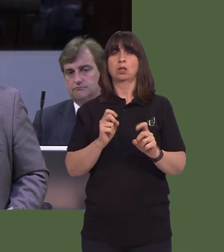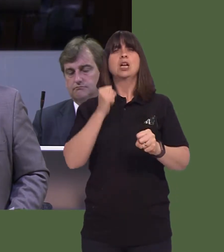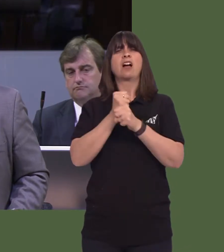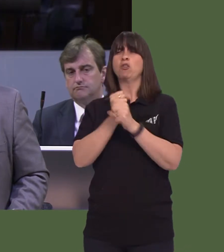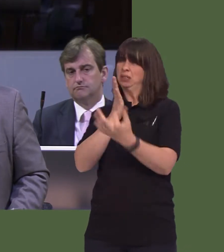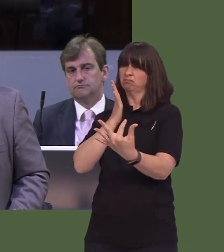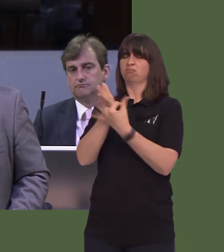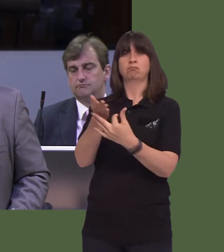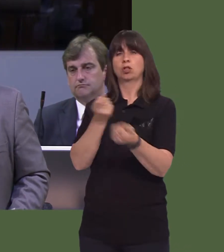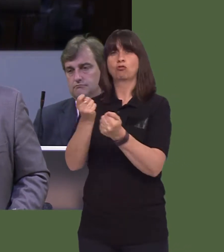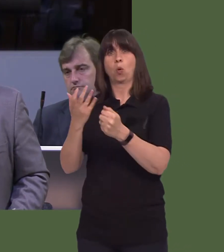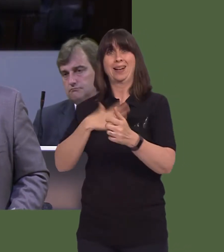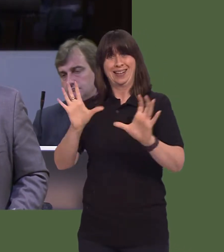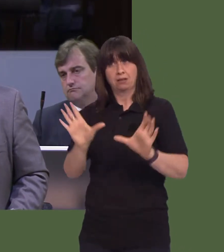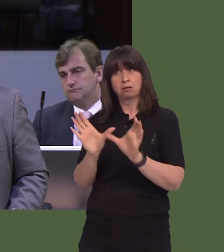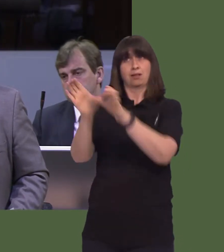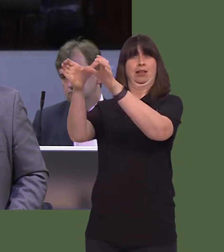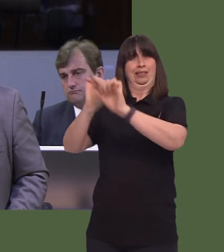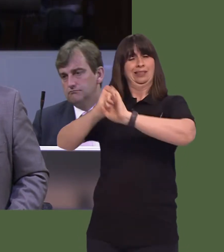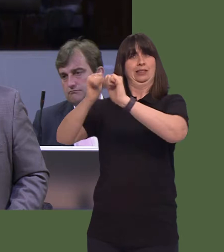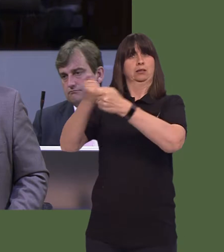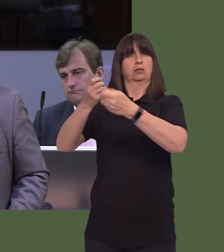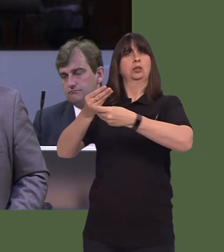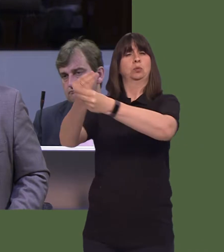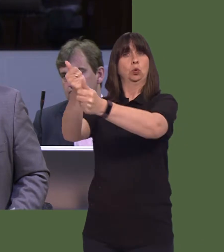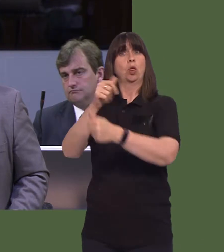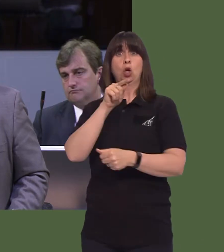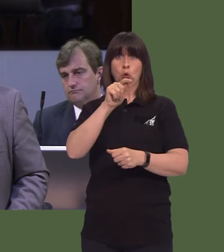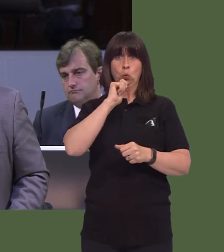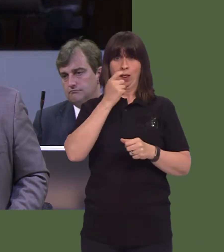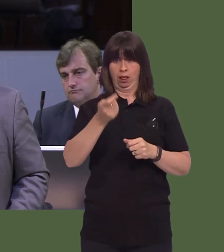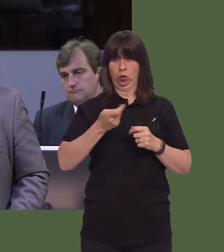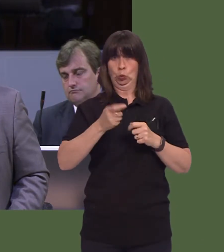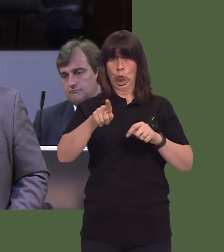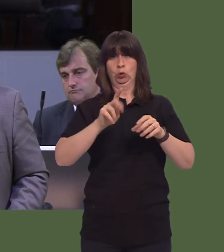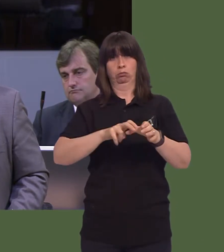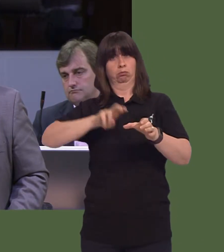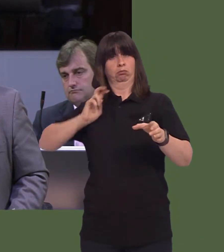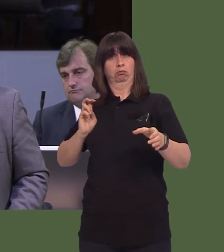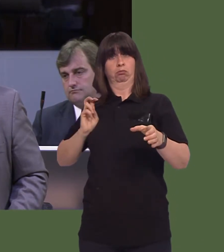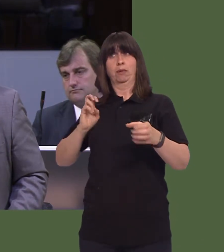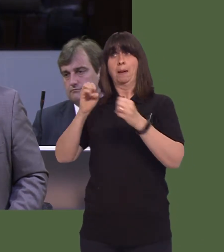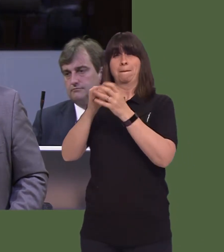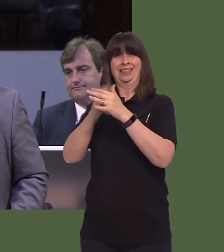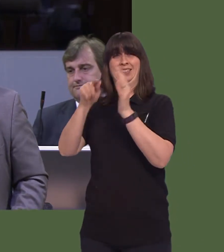So, do you believe that by the time you step down as First Minister, Betsi will be out of special measures come December of this year?